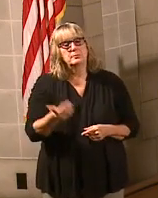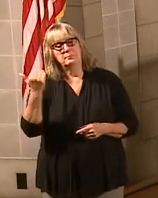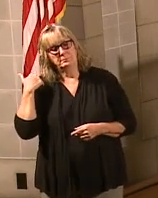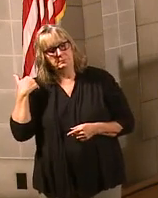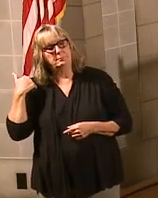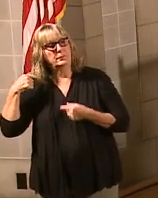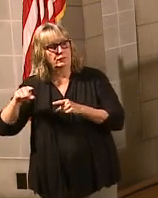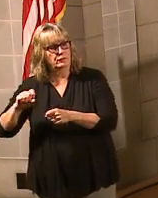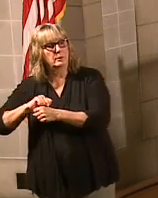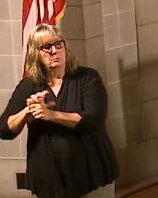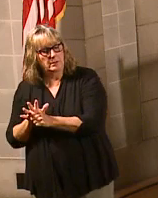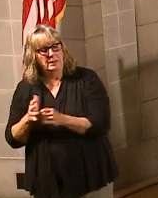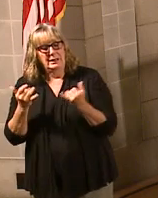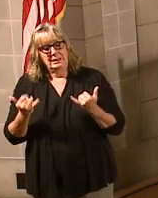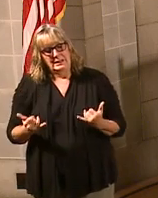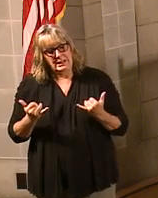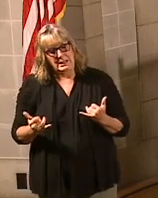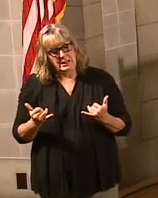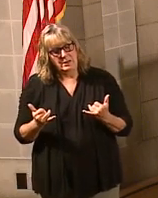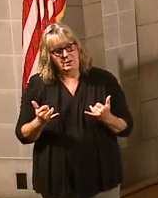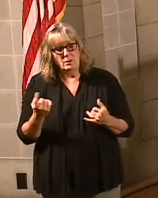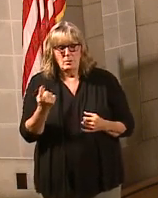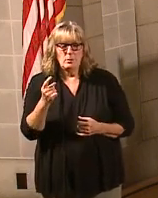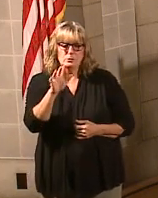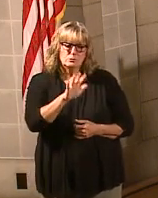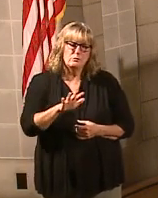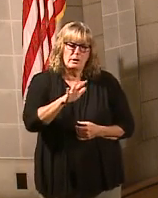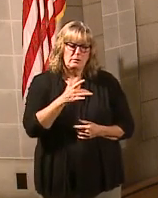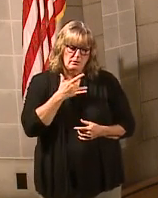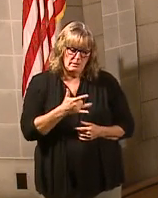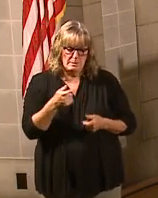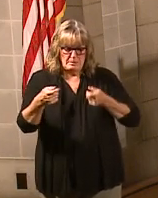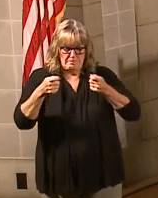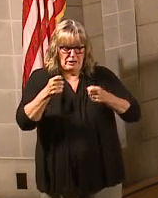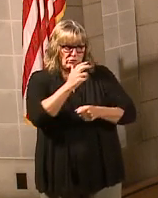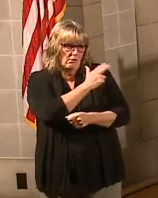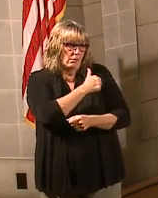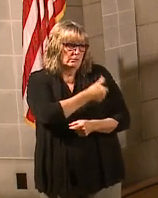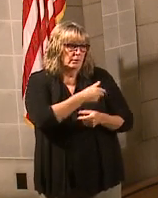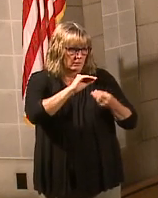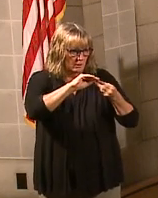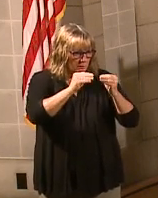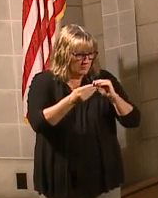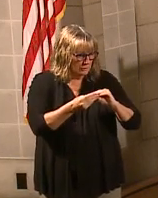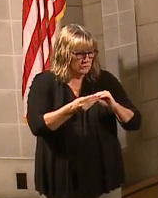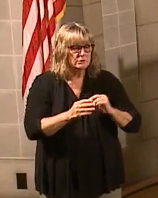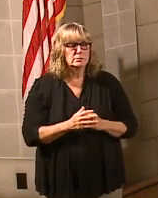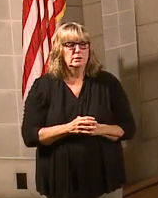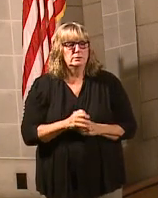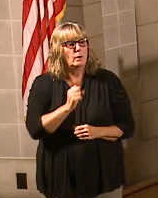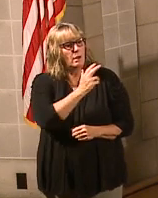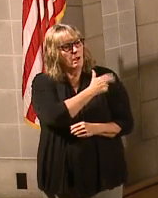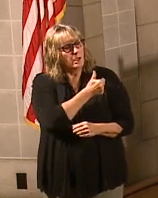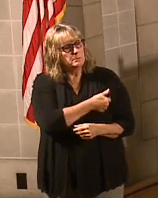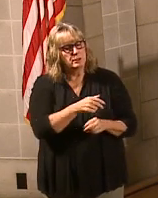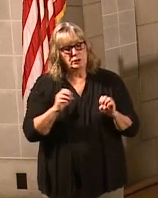SO THE REASON WE'RE SETTING UP THE TRANSFER CENTER IS THE SAME REASON WE SET UP THE